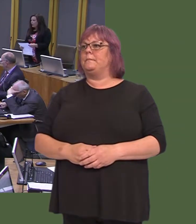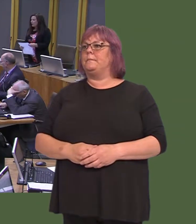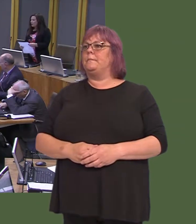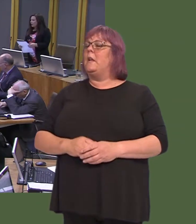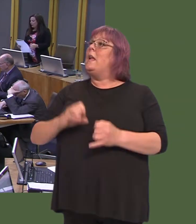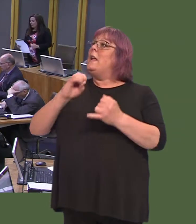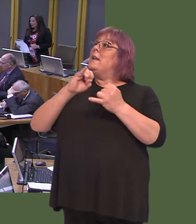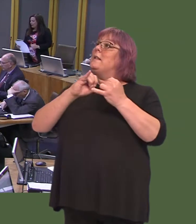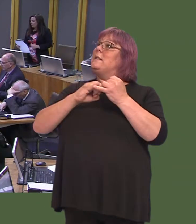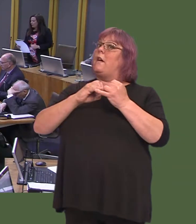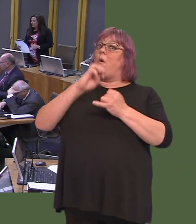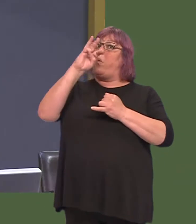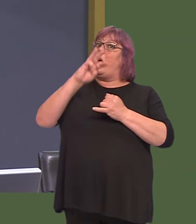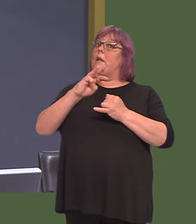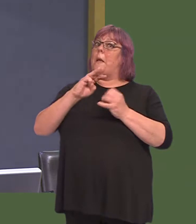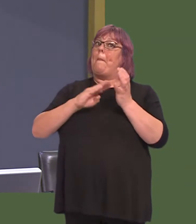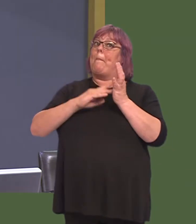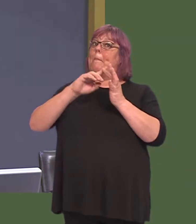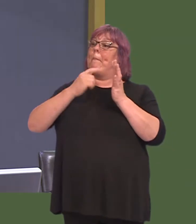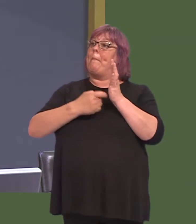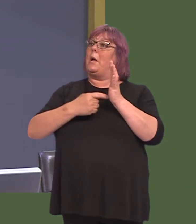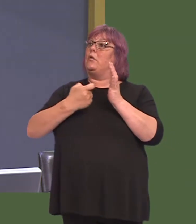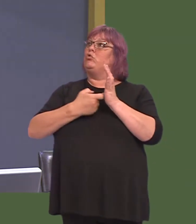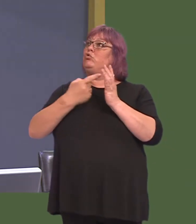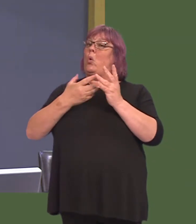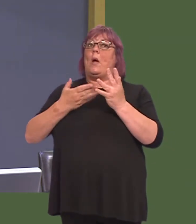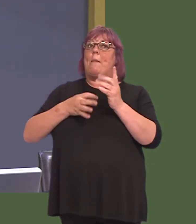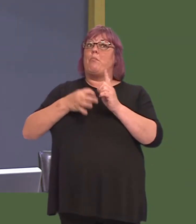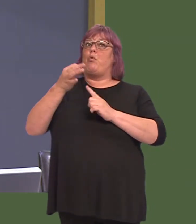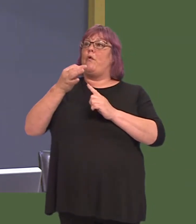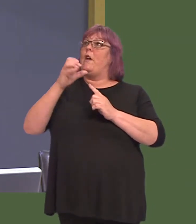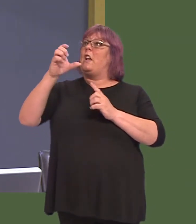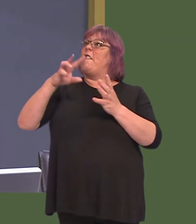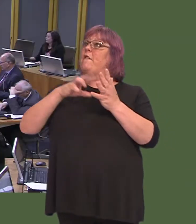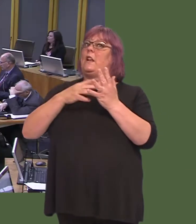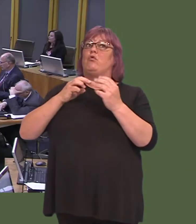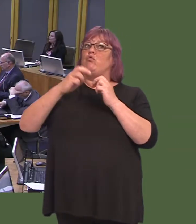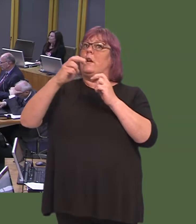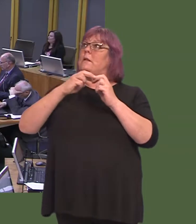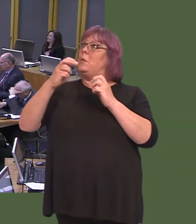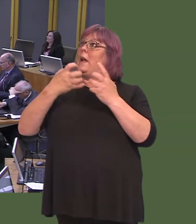How will the south Wales metro improve access to public transport in the Cynon Valley? OAQ52384 Carwyn Jones AM: Aberdare and the wider Cynon